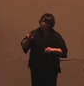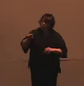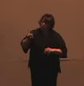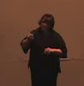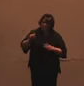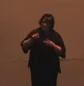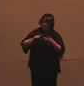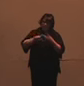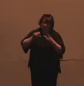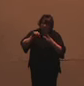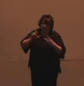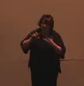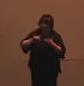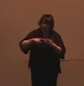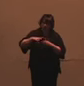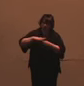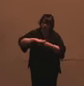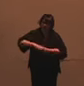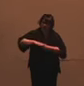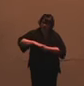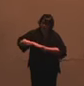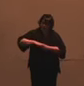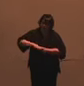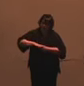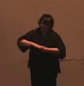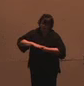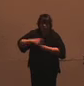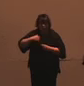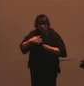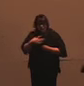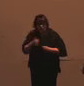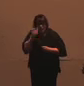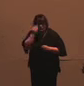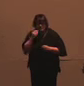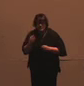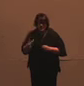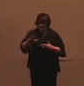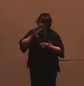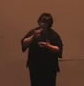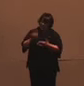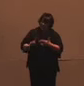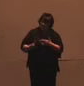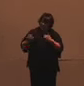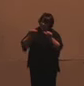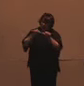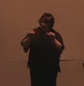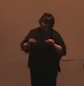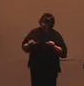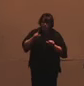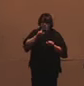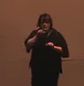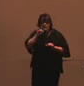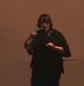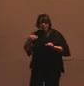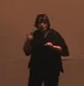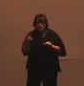And here, I like to say the design architecture is not just design an object or a building itself,